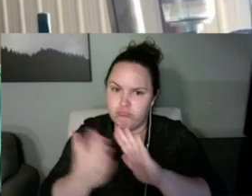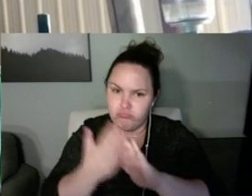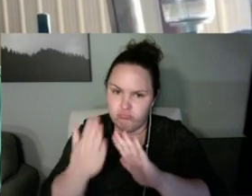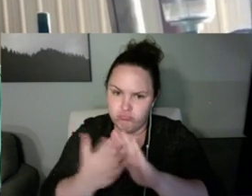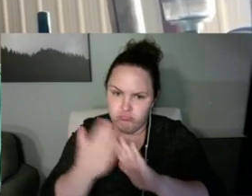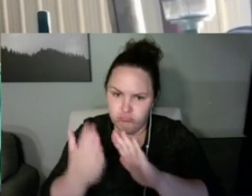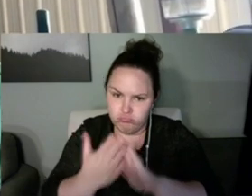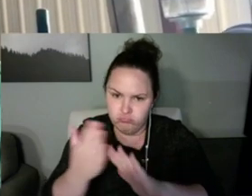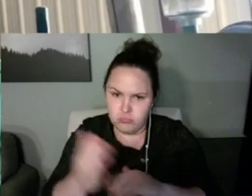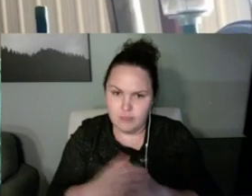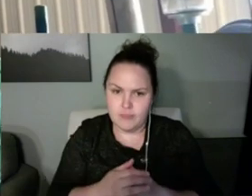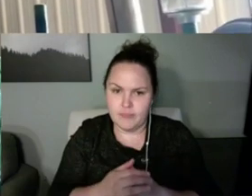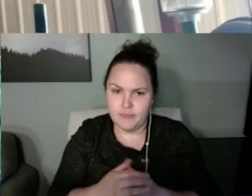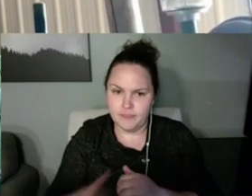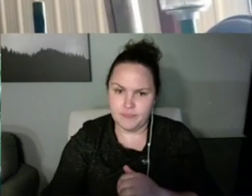warm it up.